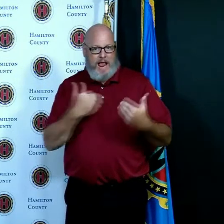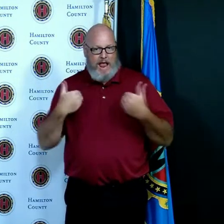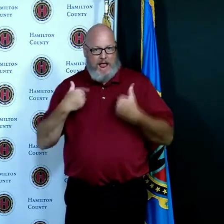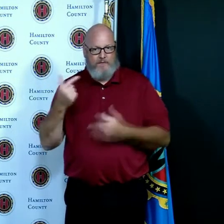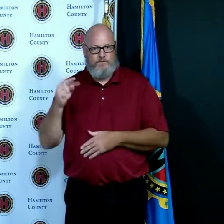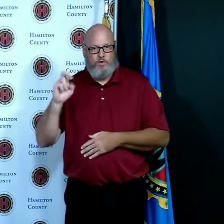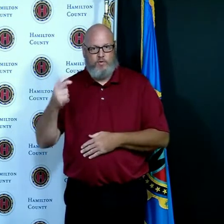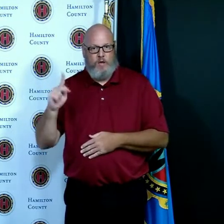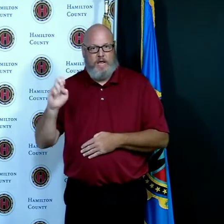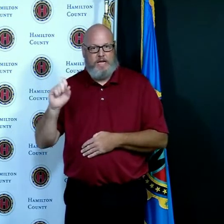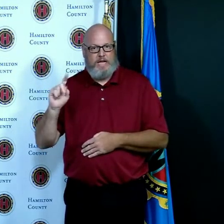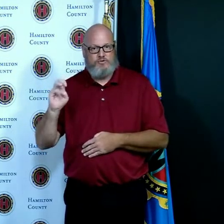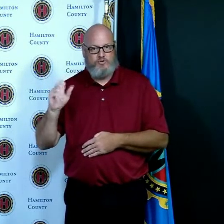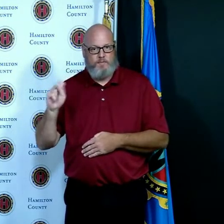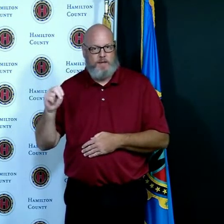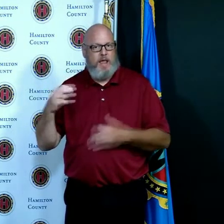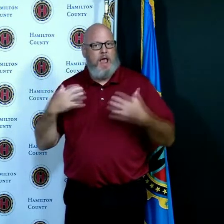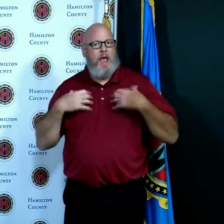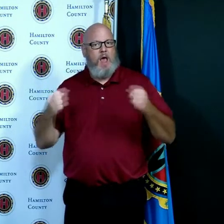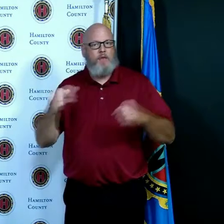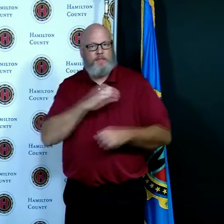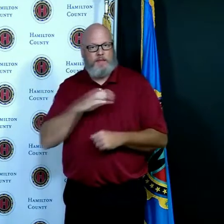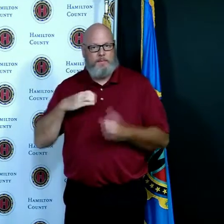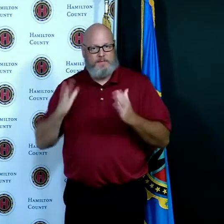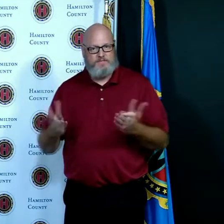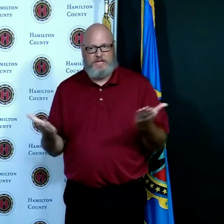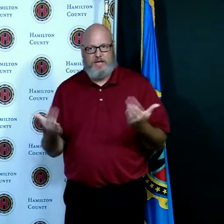with us as always we also have Sarah Bolton